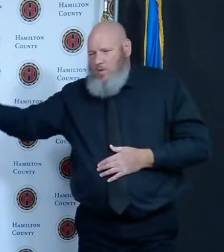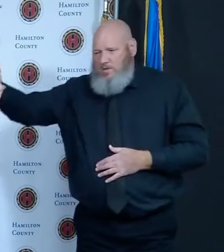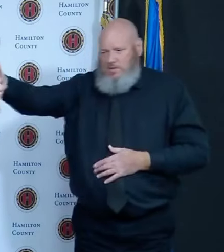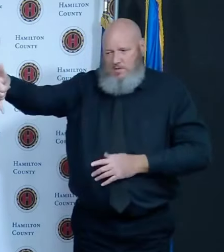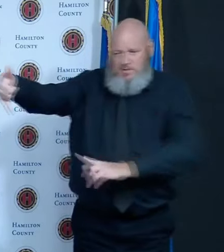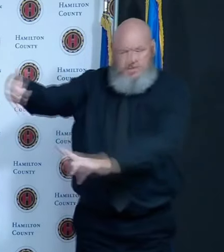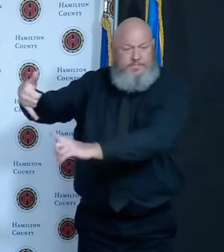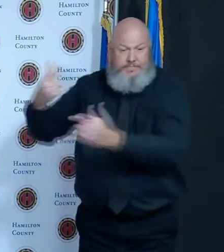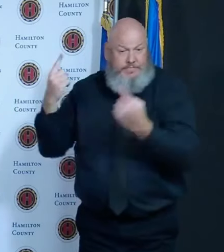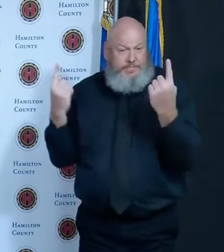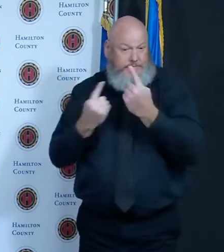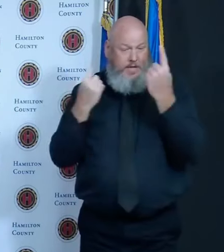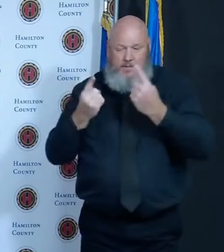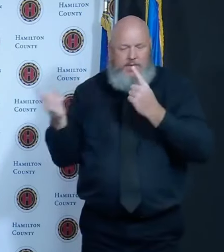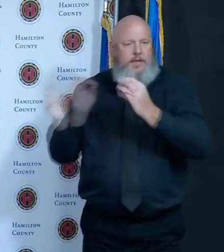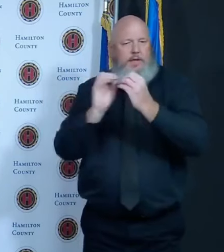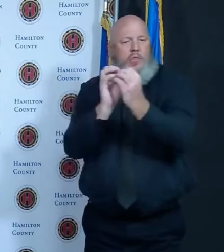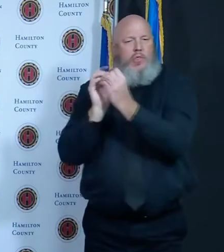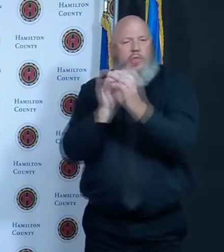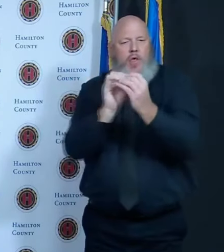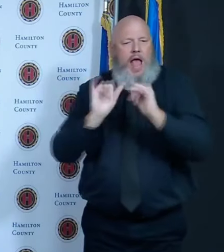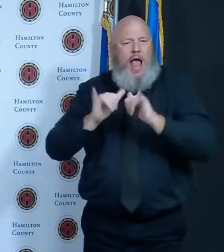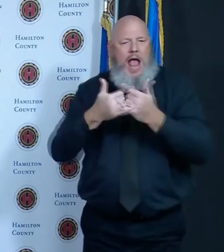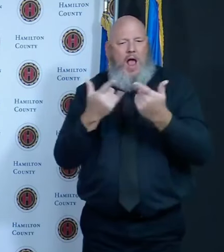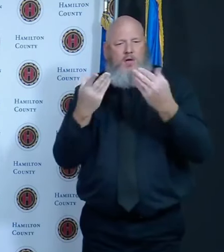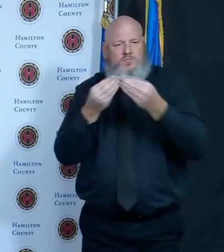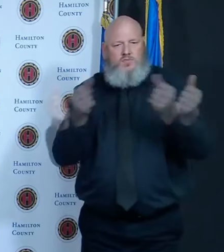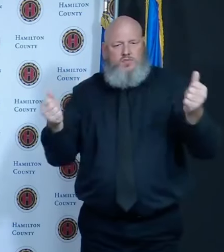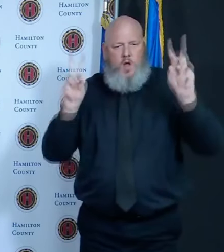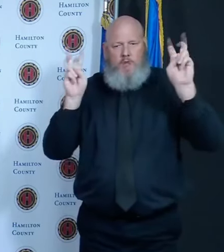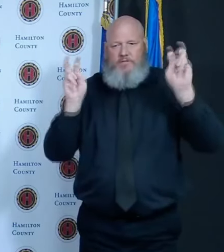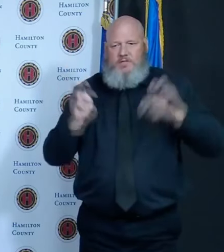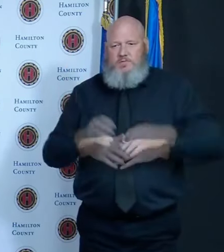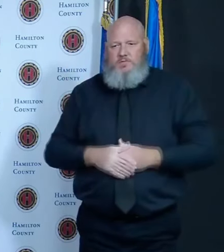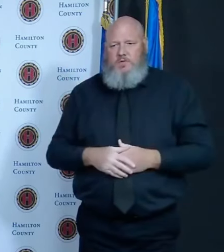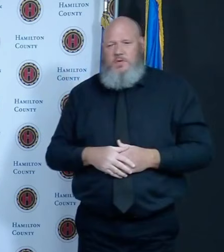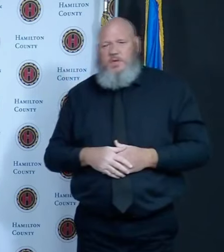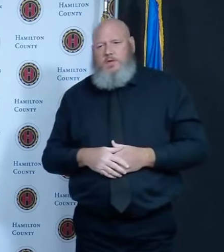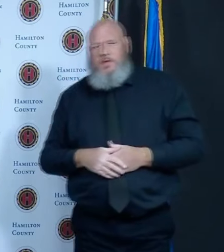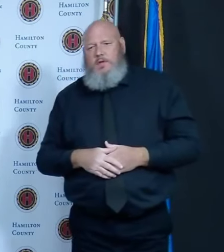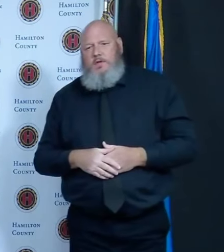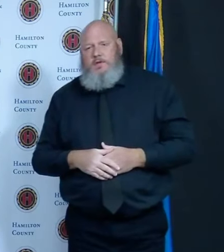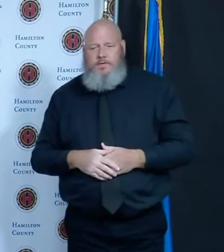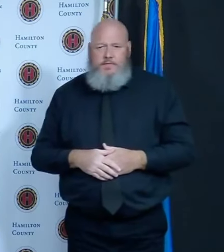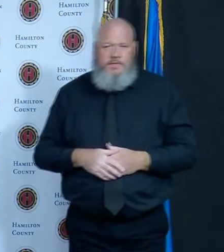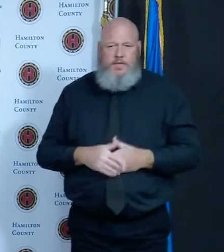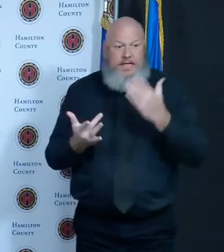tech people have just gone crazy in the room they're freaking out but well let's